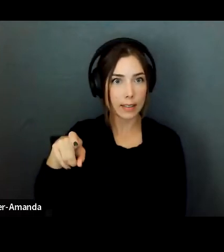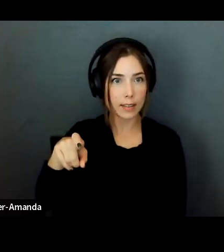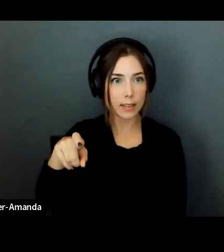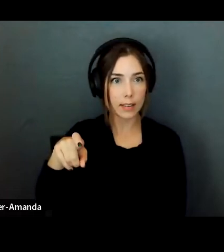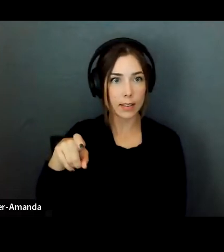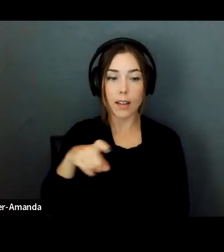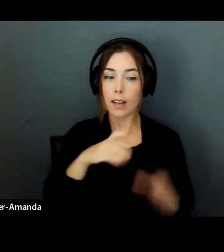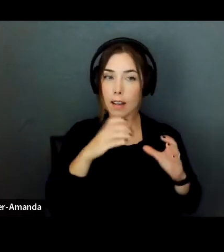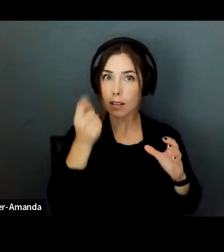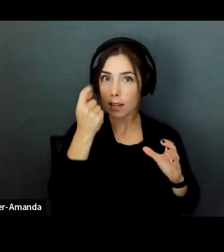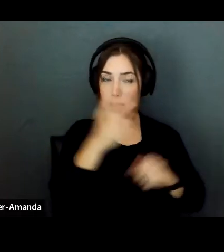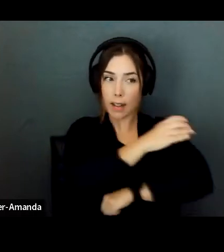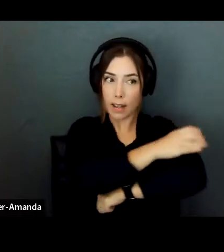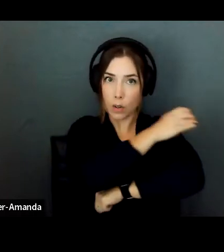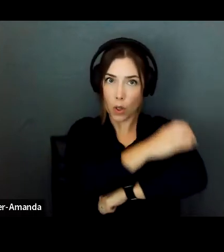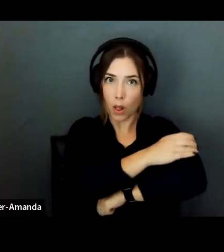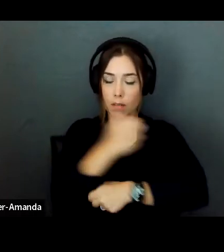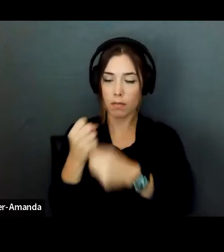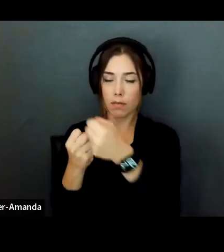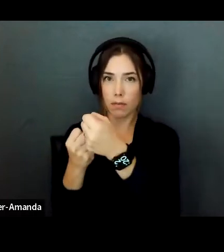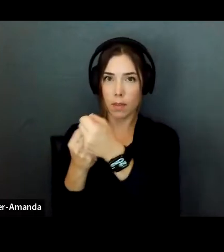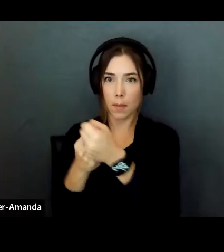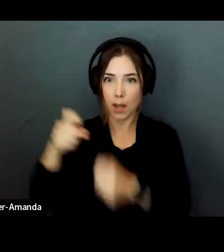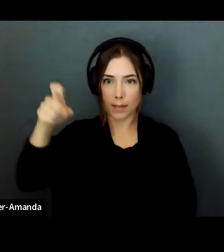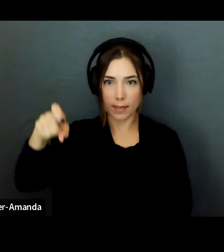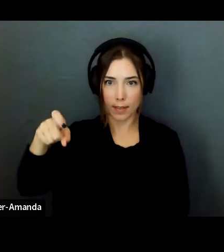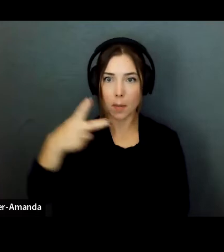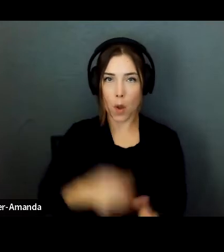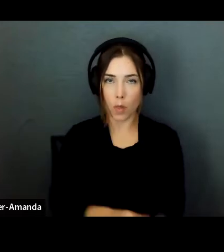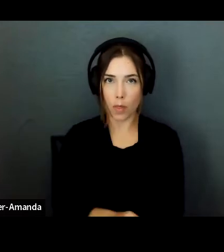needs. And any desired outcomes that the individual has.